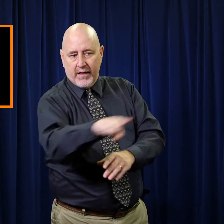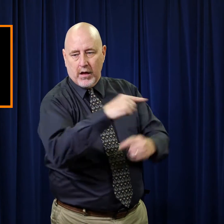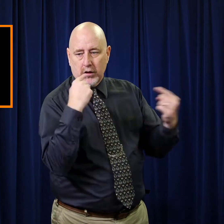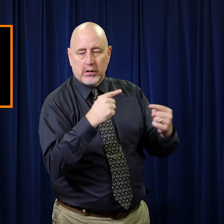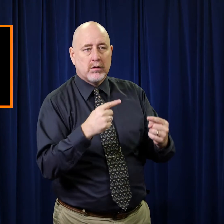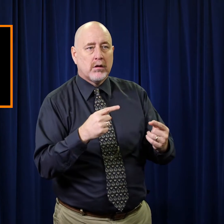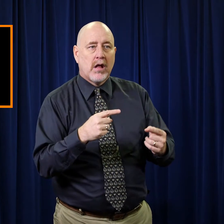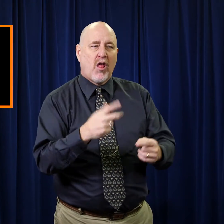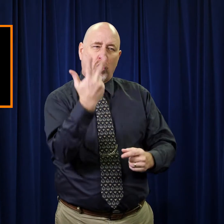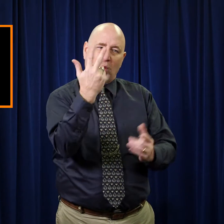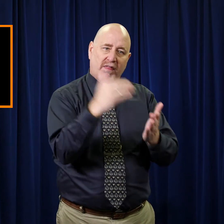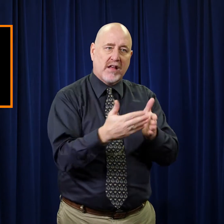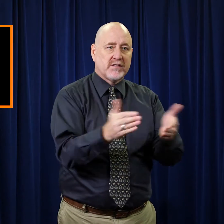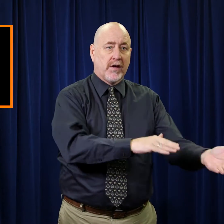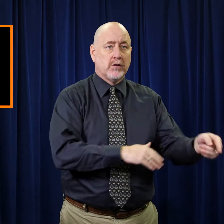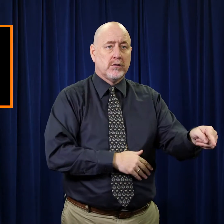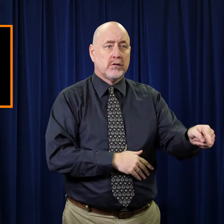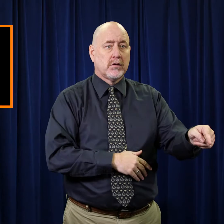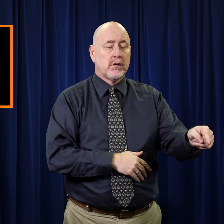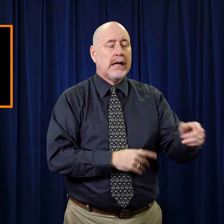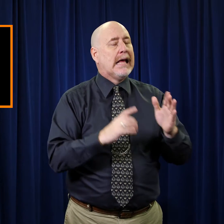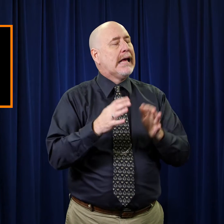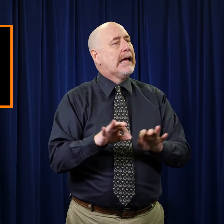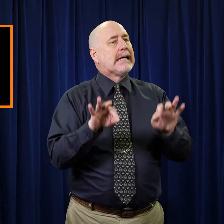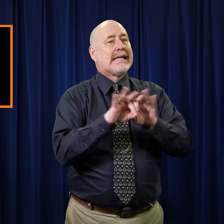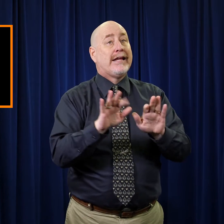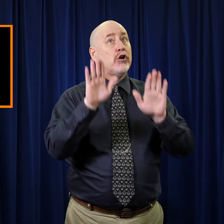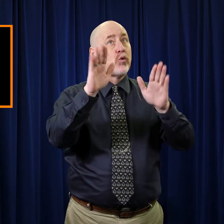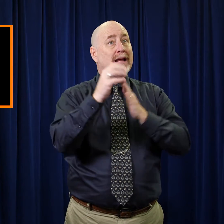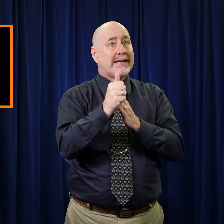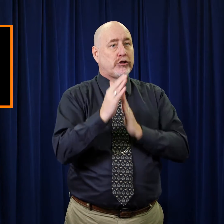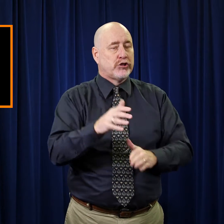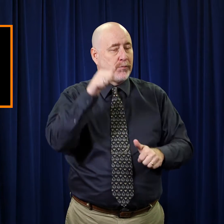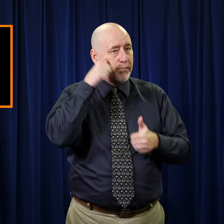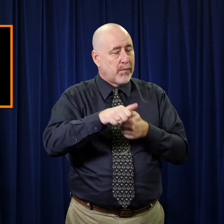unrighteous and 3,000 fell. Now one of the keys to great leadership that